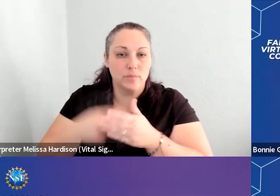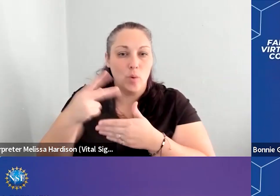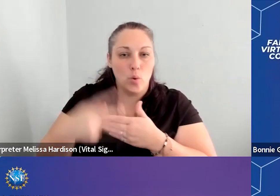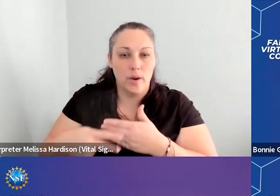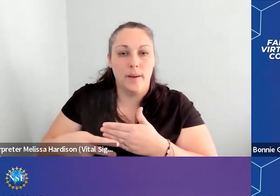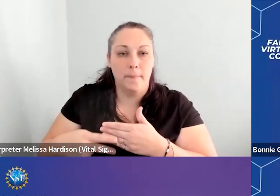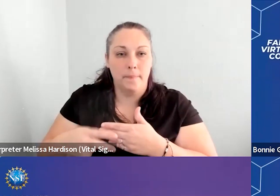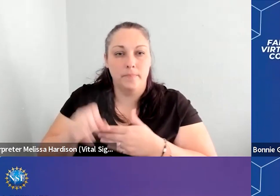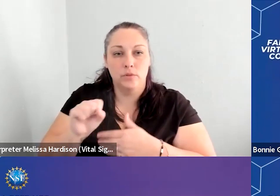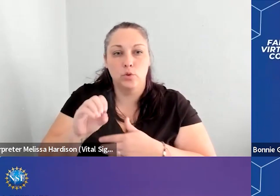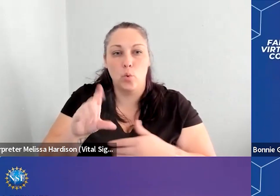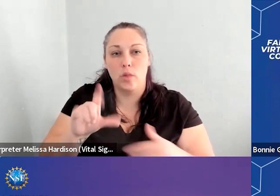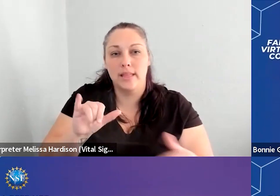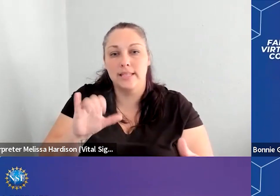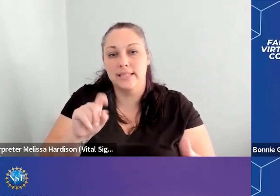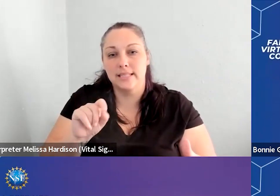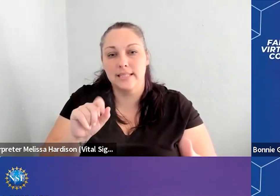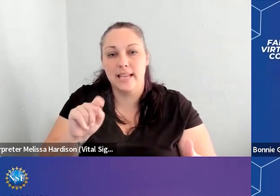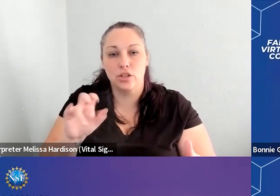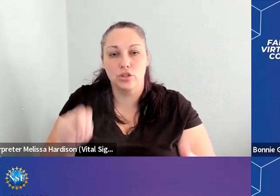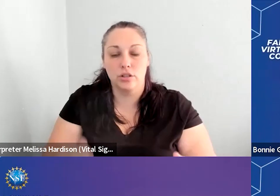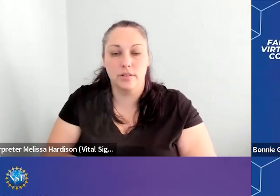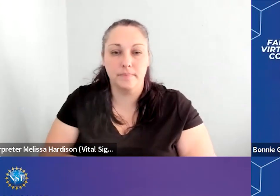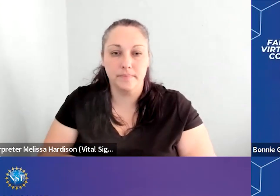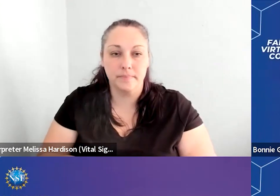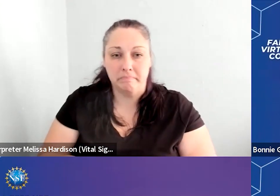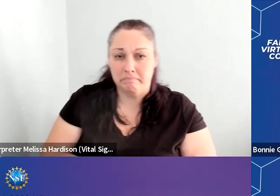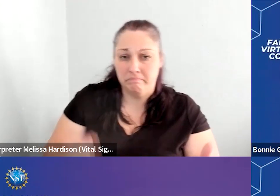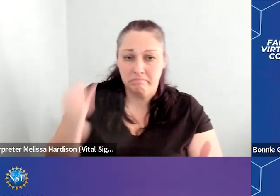And I don't know if -- have anything else you want to add to that.